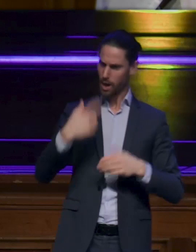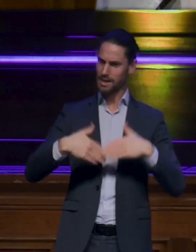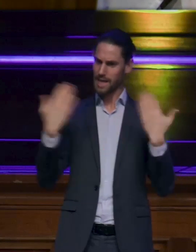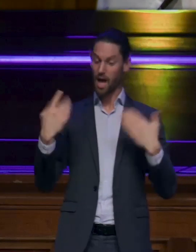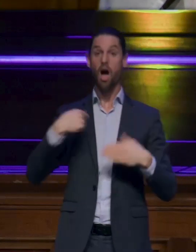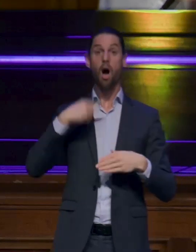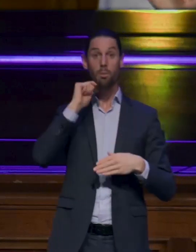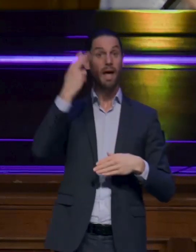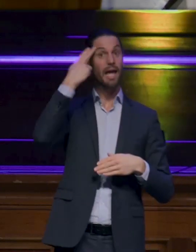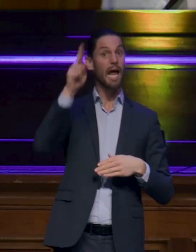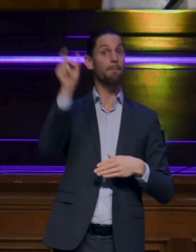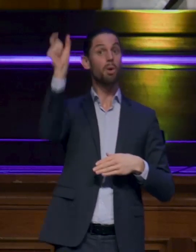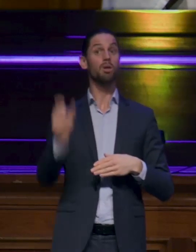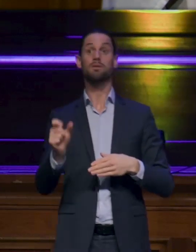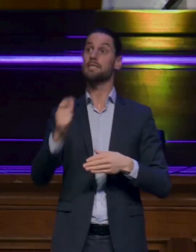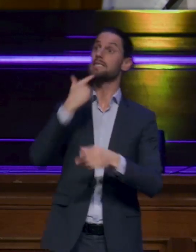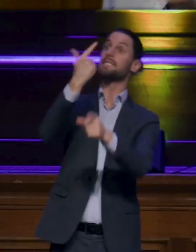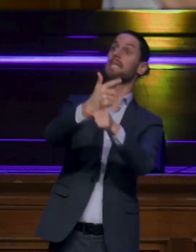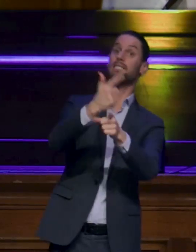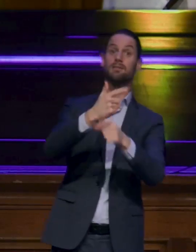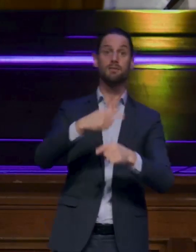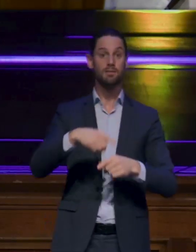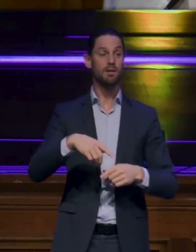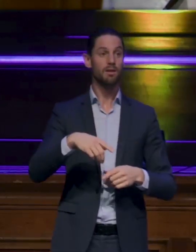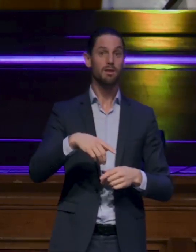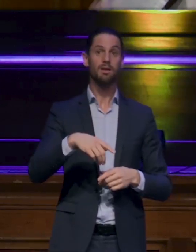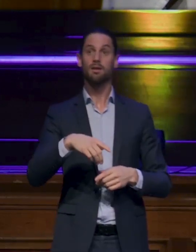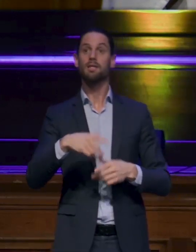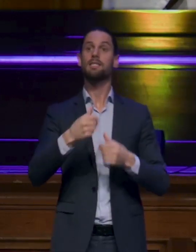just just in the history books somewhere do you know some nerd of politics will